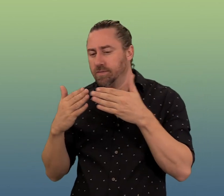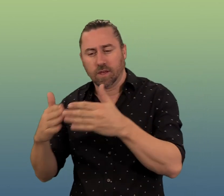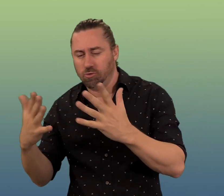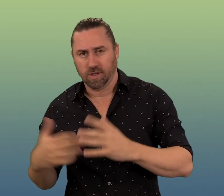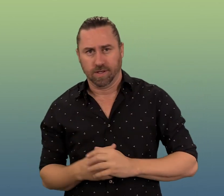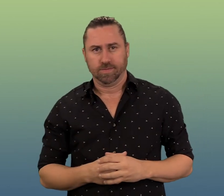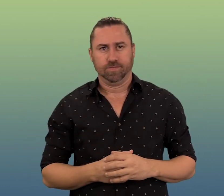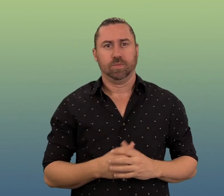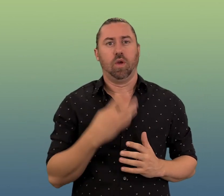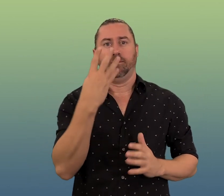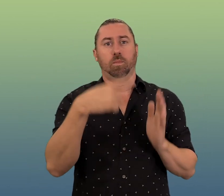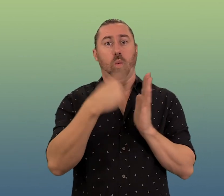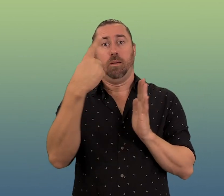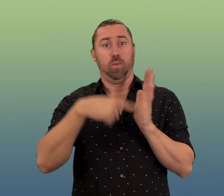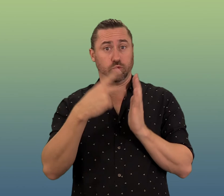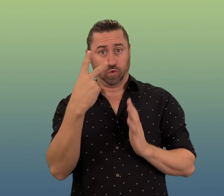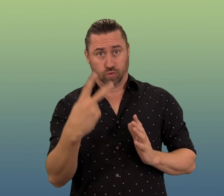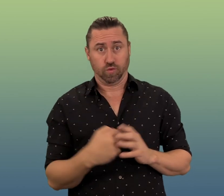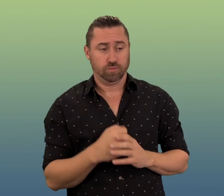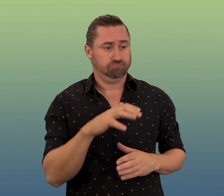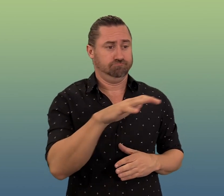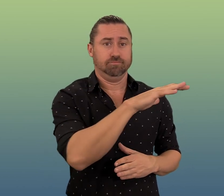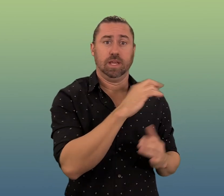Four point one point two. Our employees.